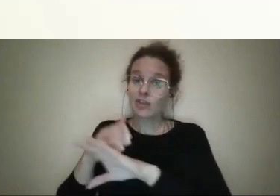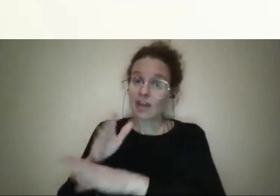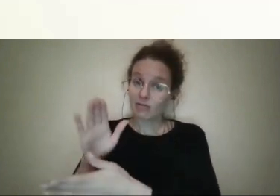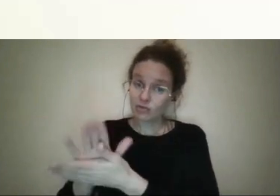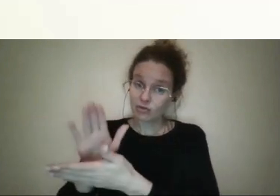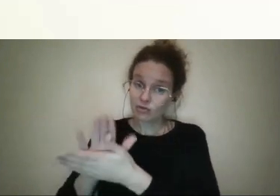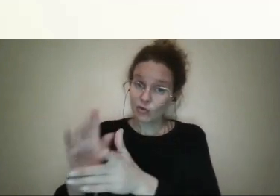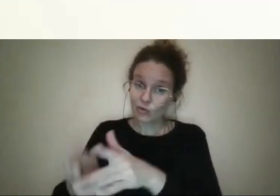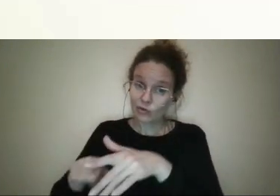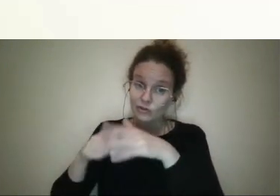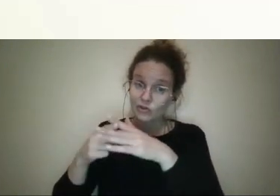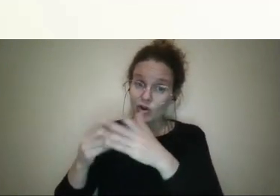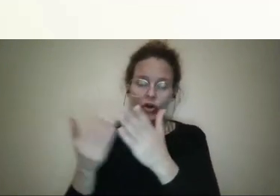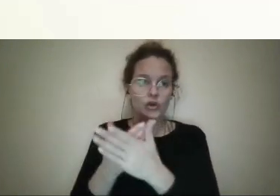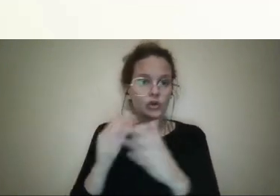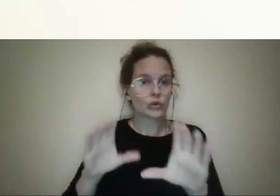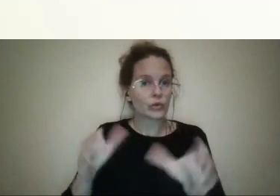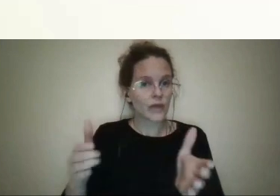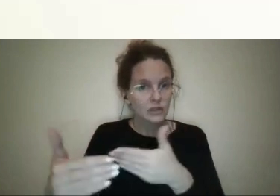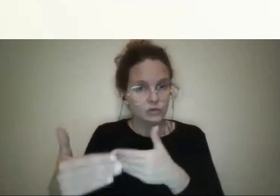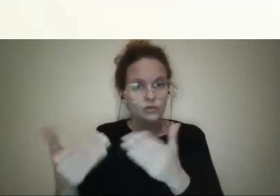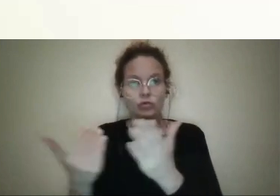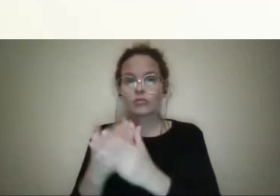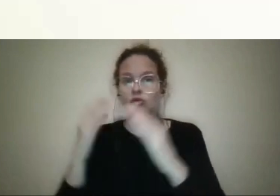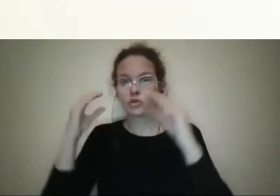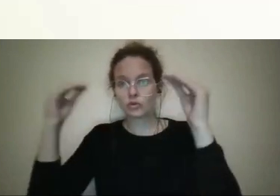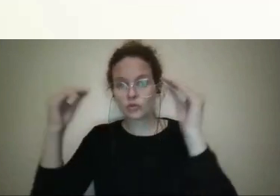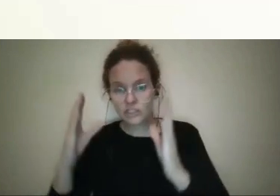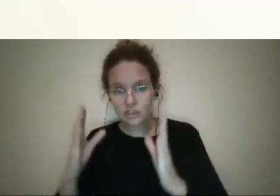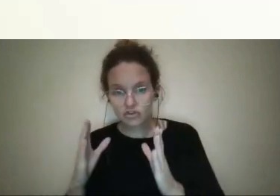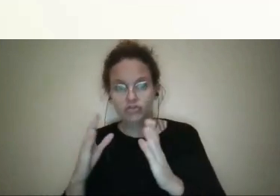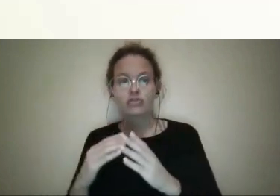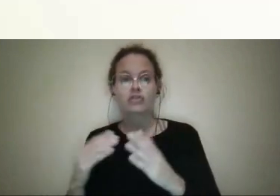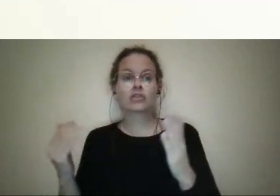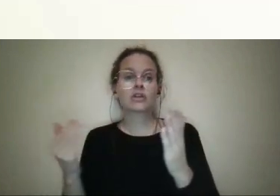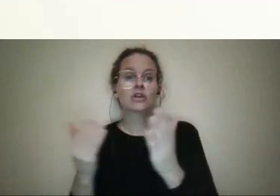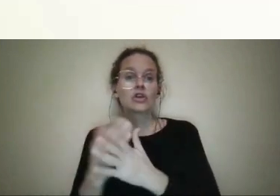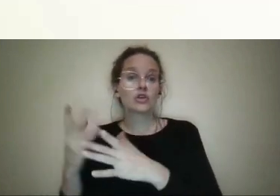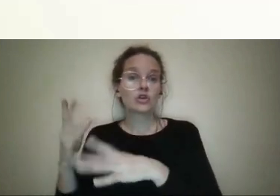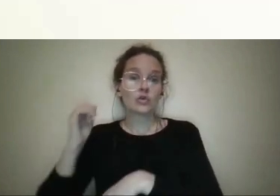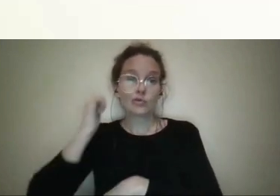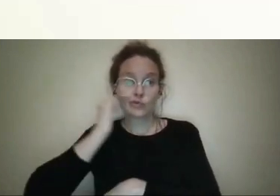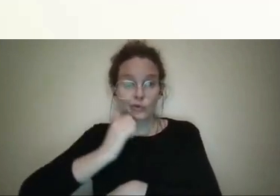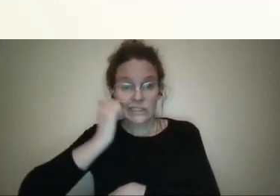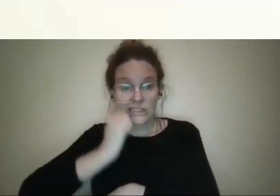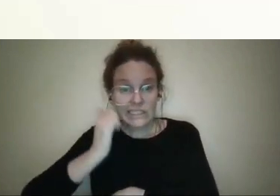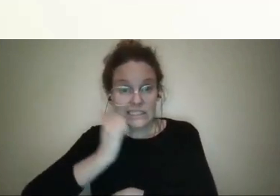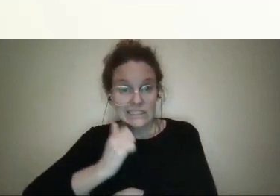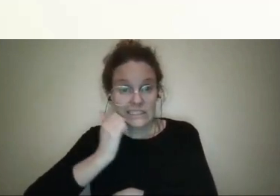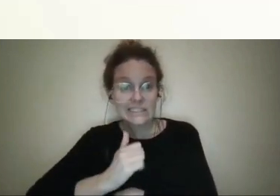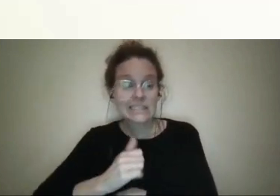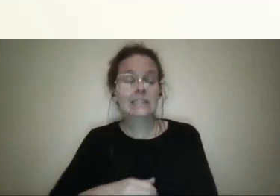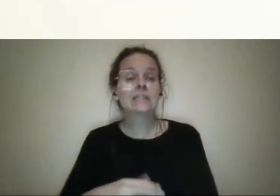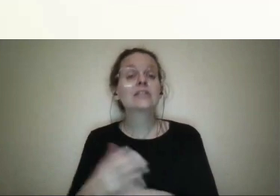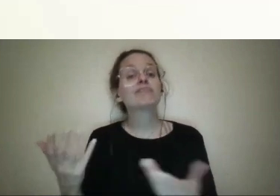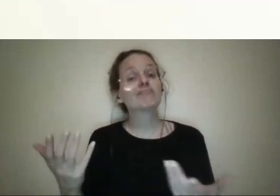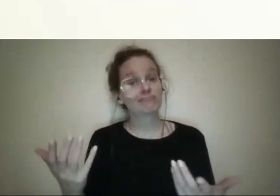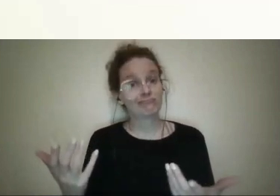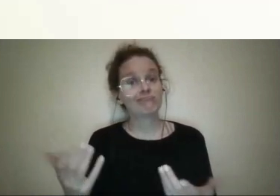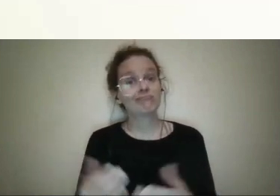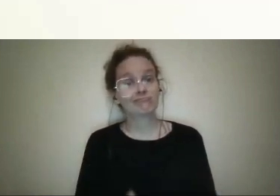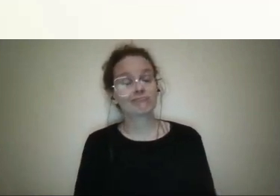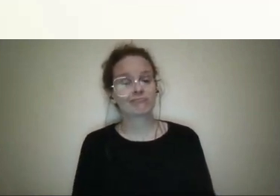a new classroom, new teachers, new routines and things like that.